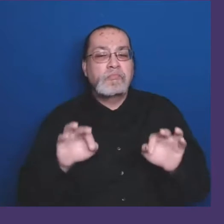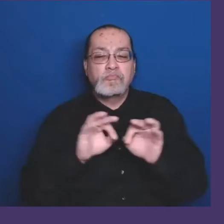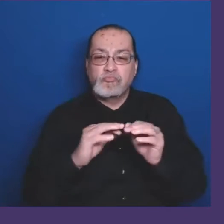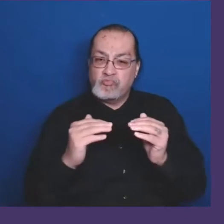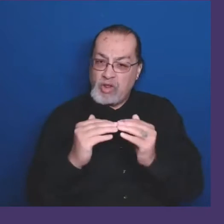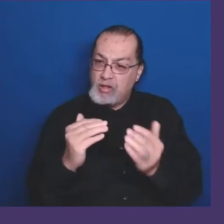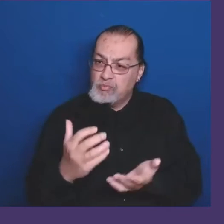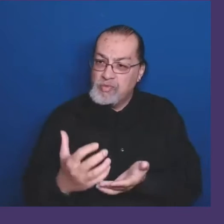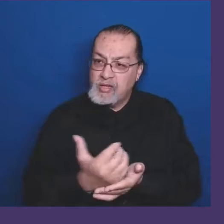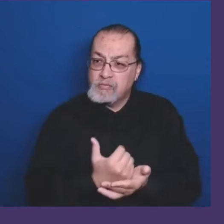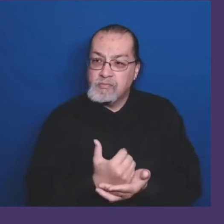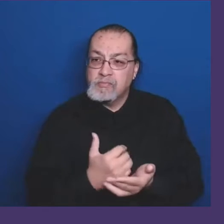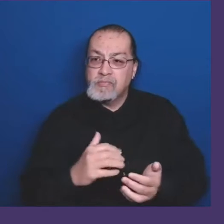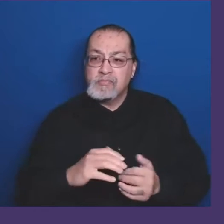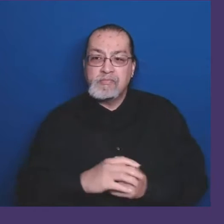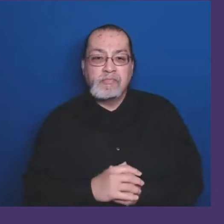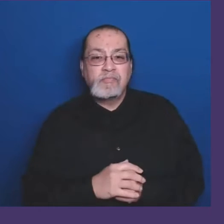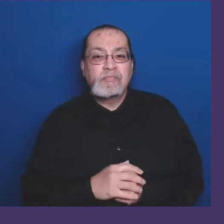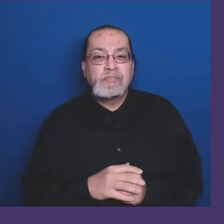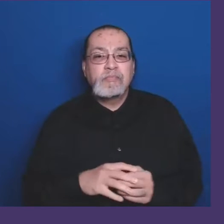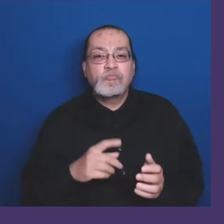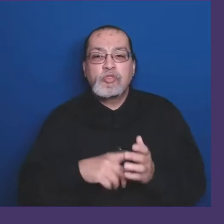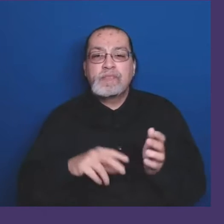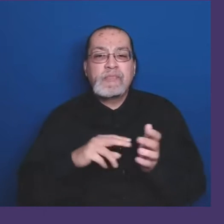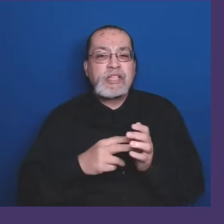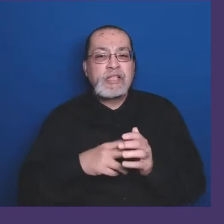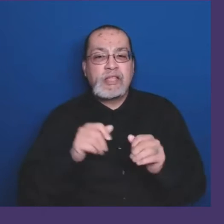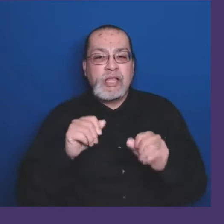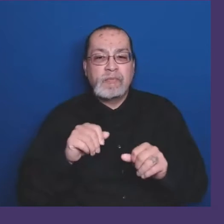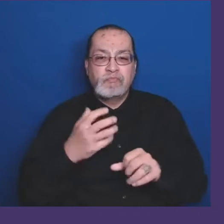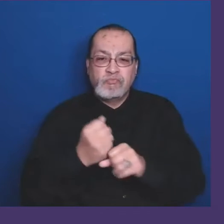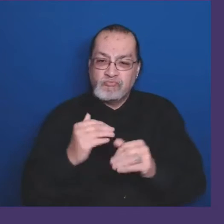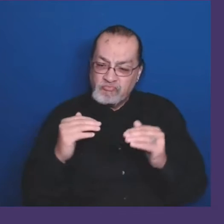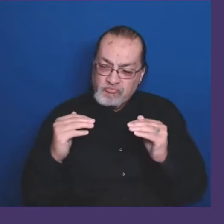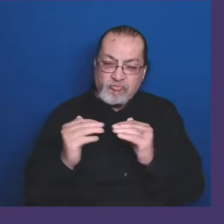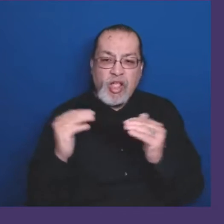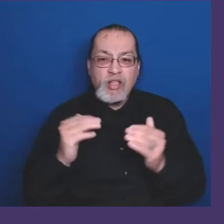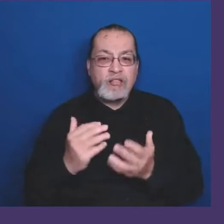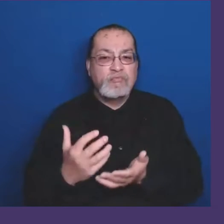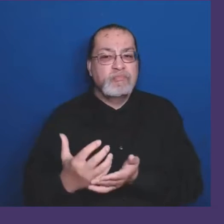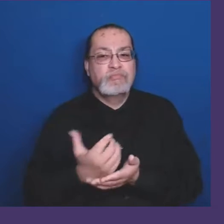a fair wage and have independence? What does it allow you to do?